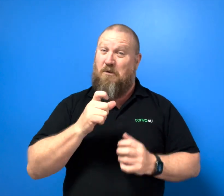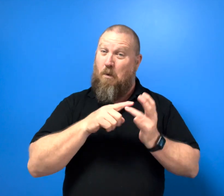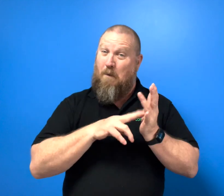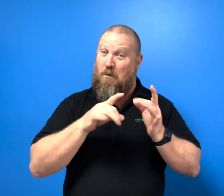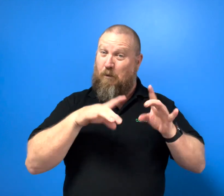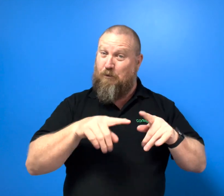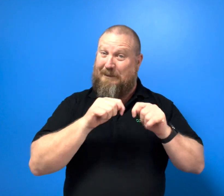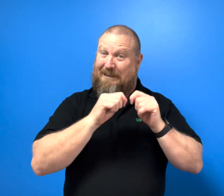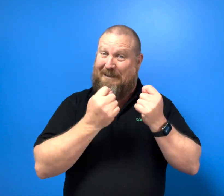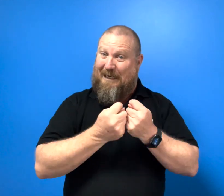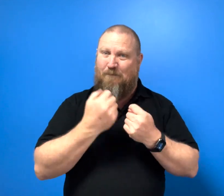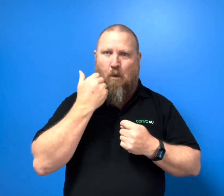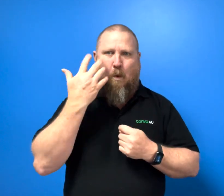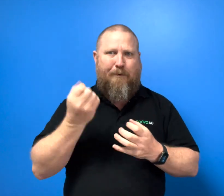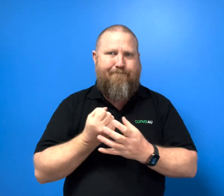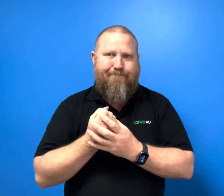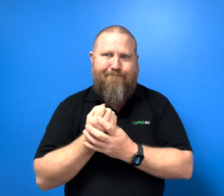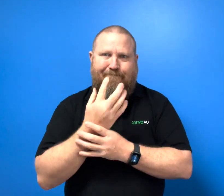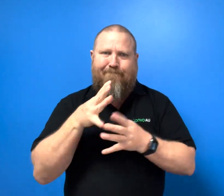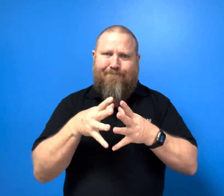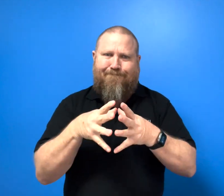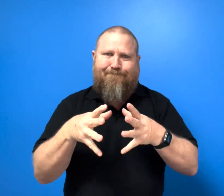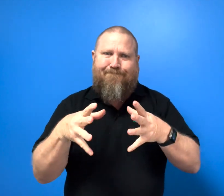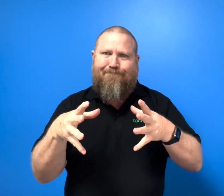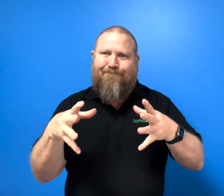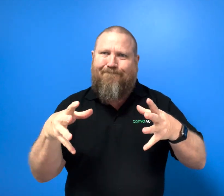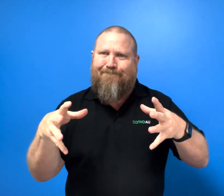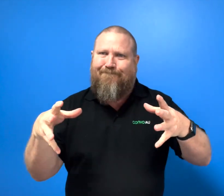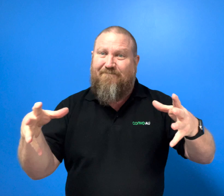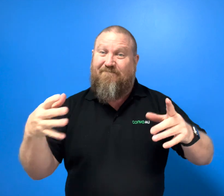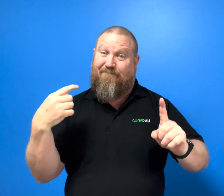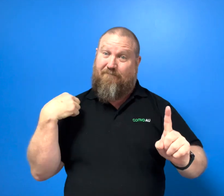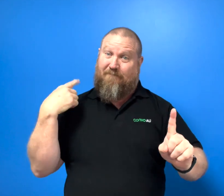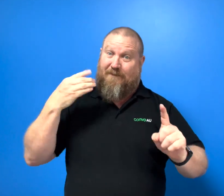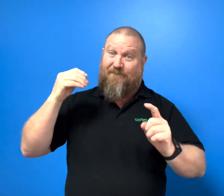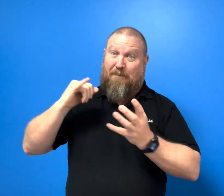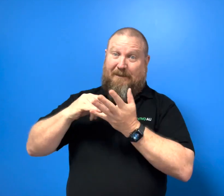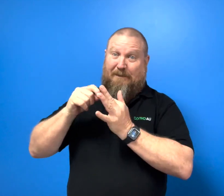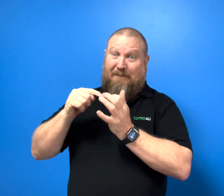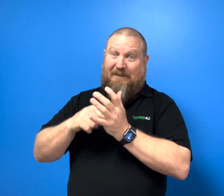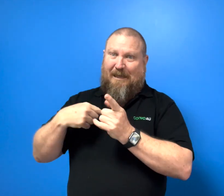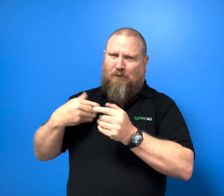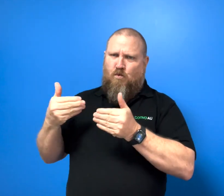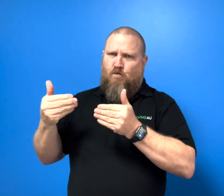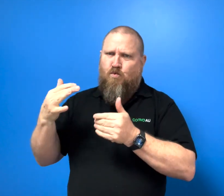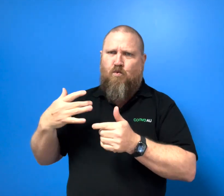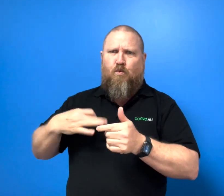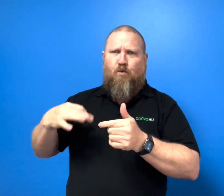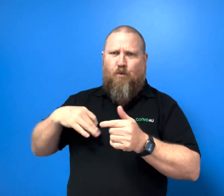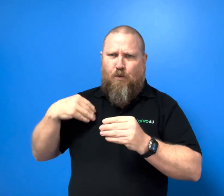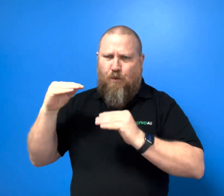Our team is always growing. From the first week of September until now, we are pleased to see that our